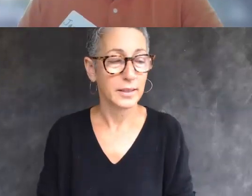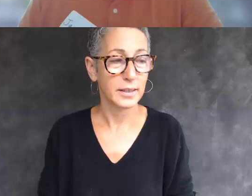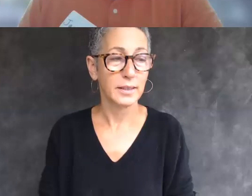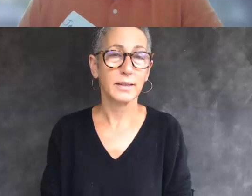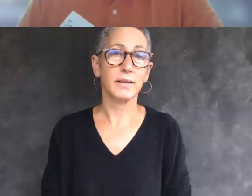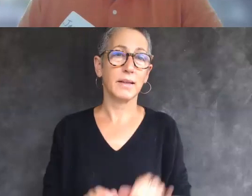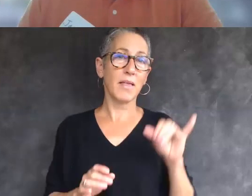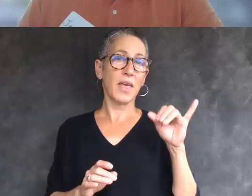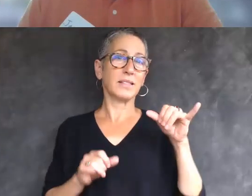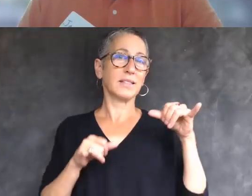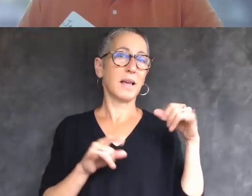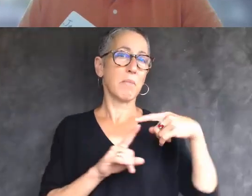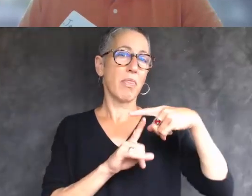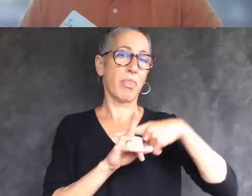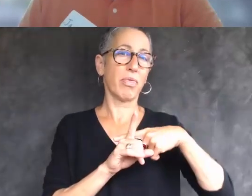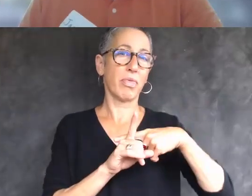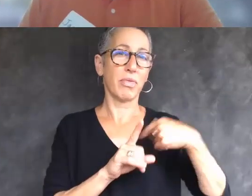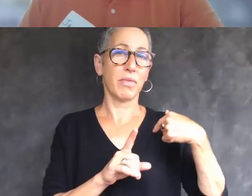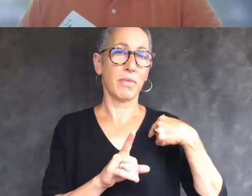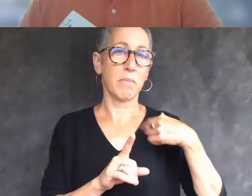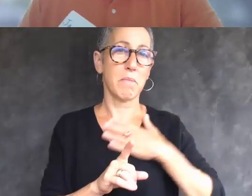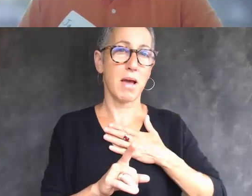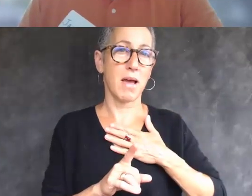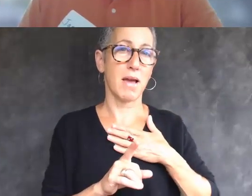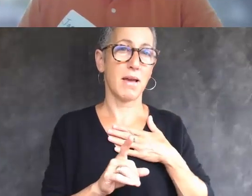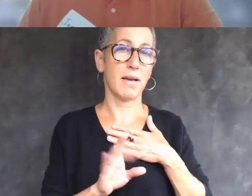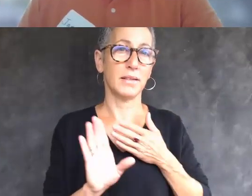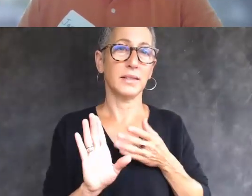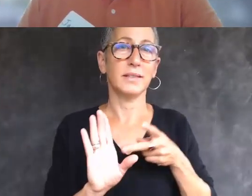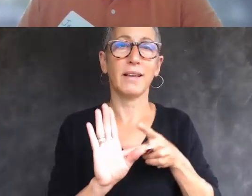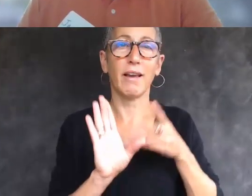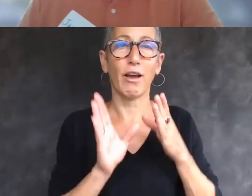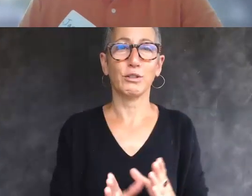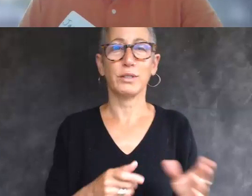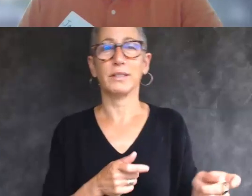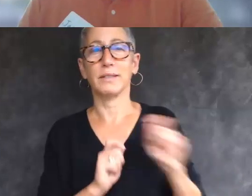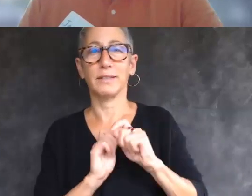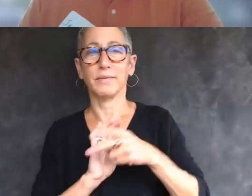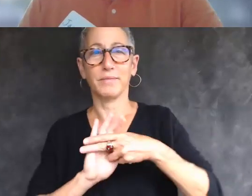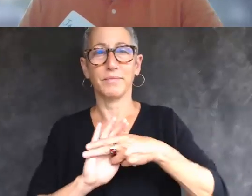So I understood it through a totally different lens than I would have previously. And I'm like, wow, this this feels like the criminalization of disability.